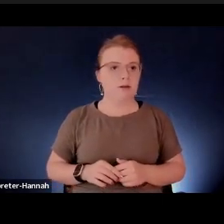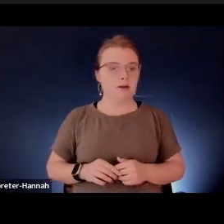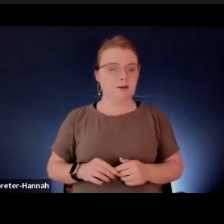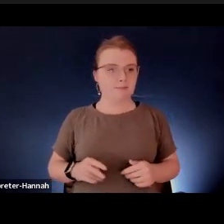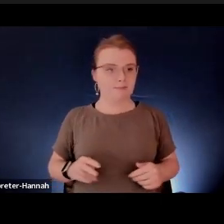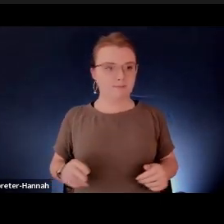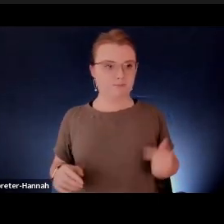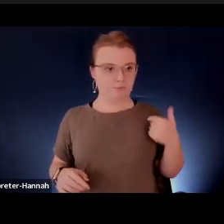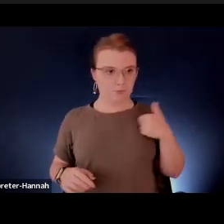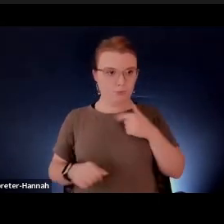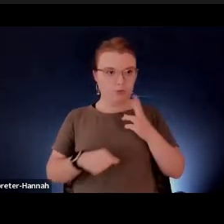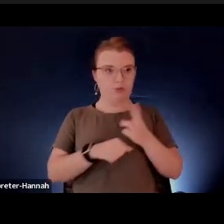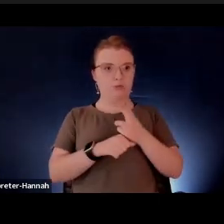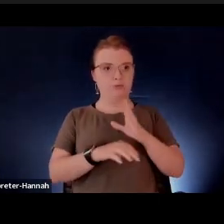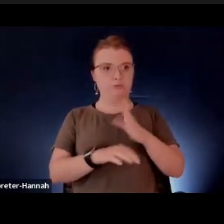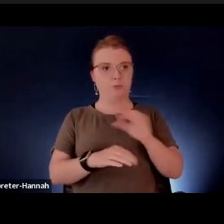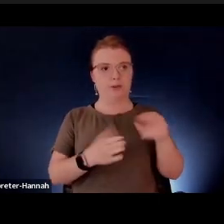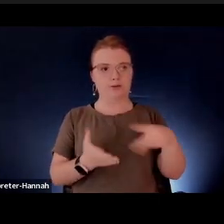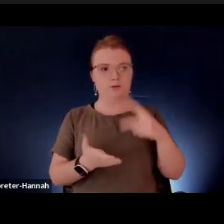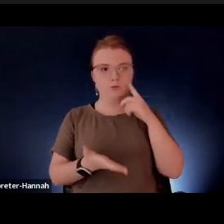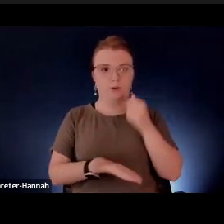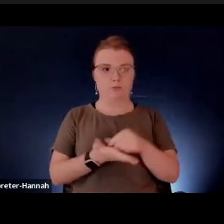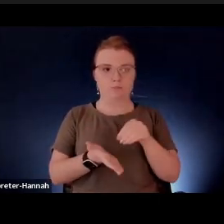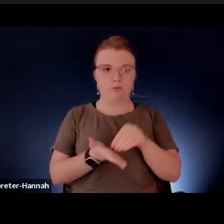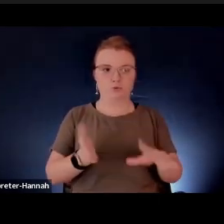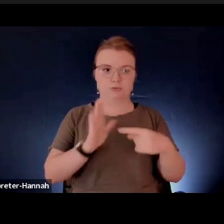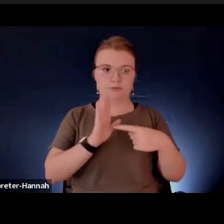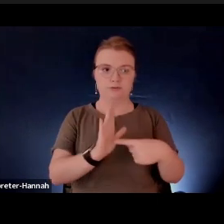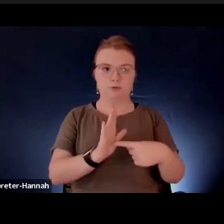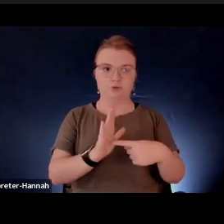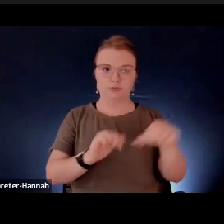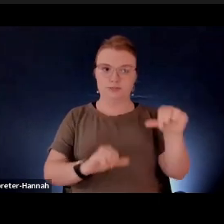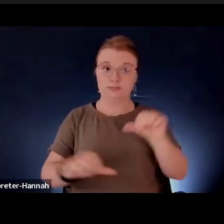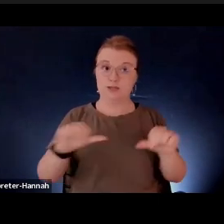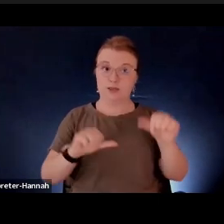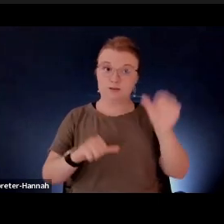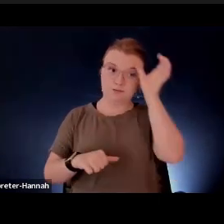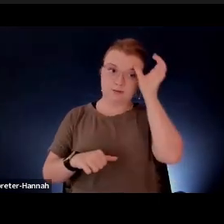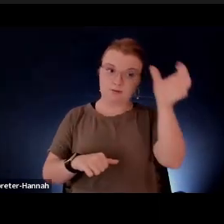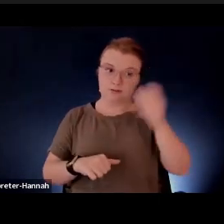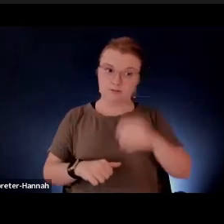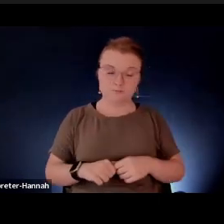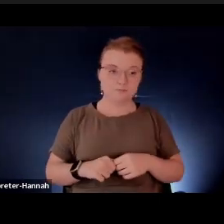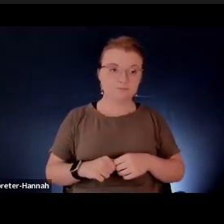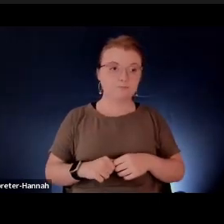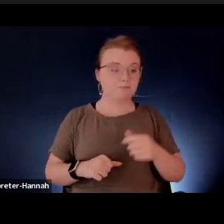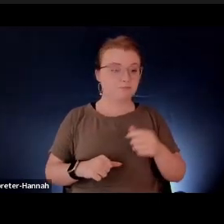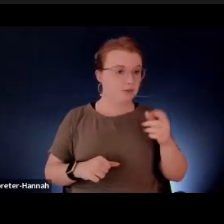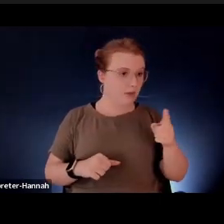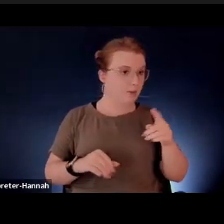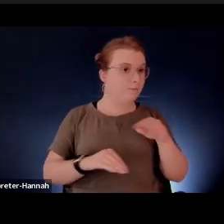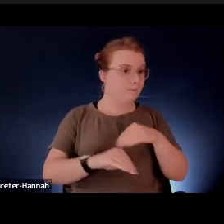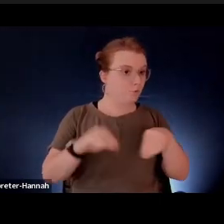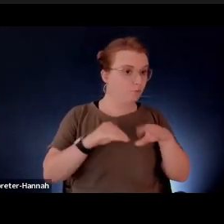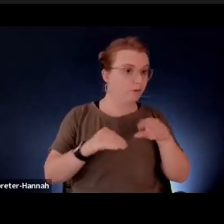We use music and dance to help students demonstrate science concepts. I'm seeing movement and student composition.